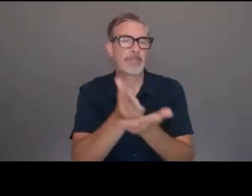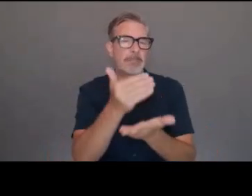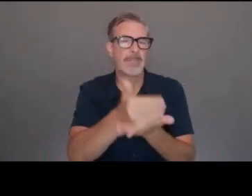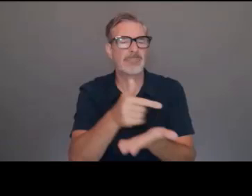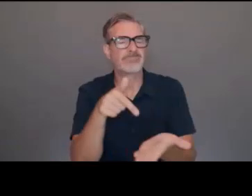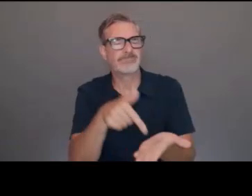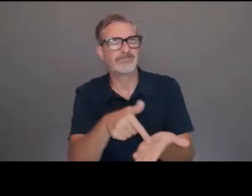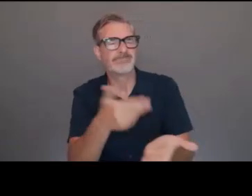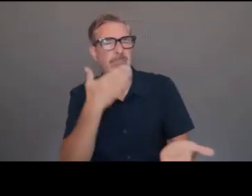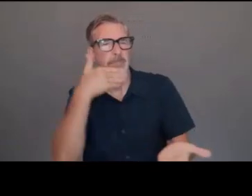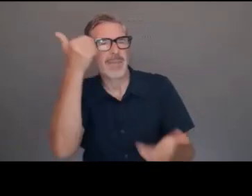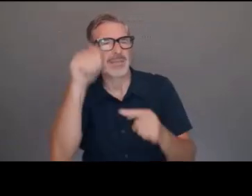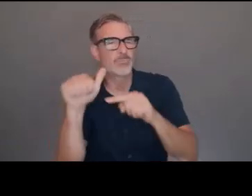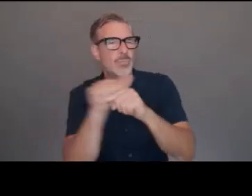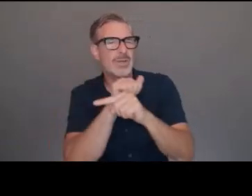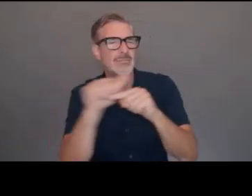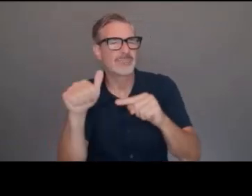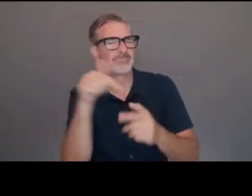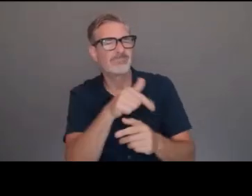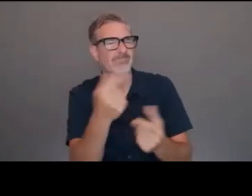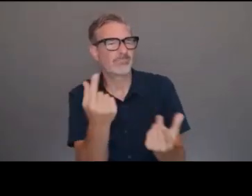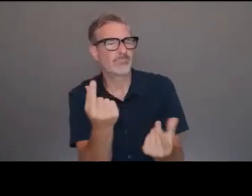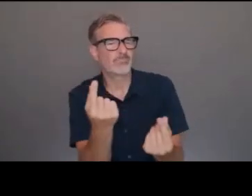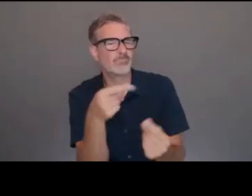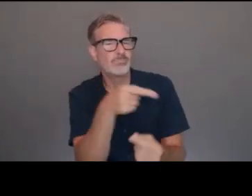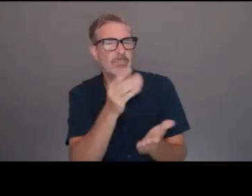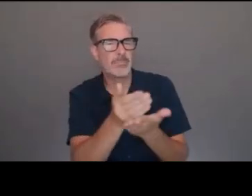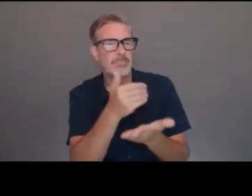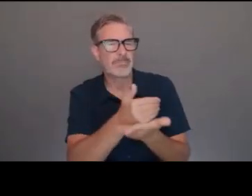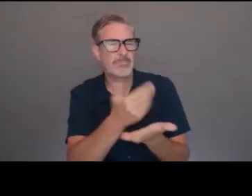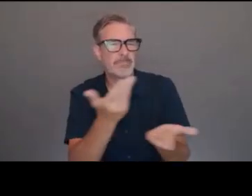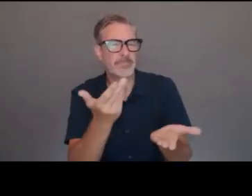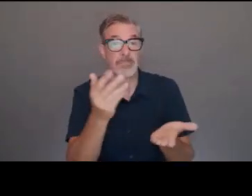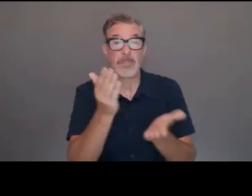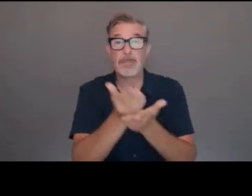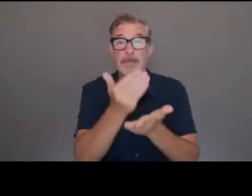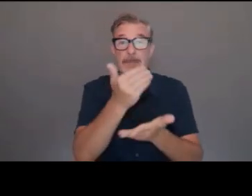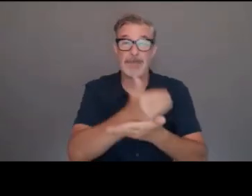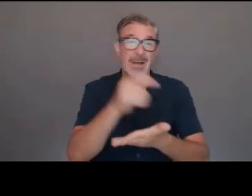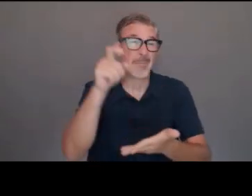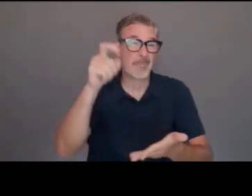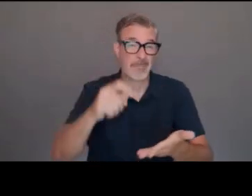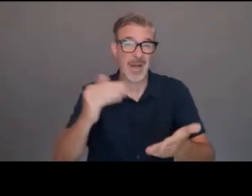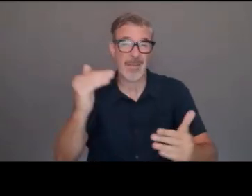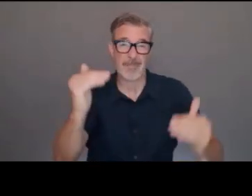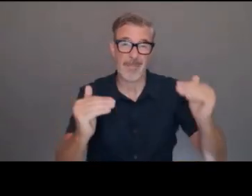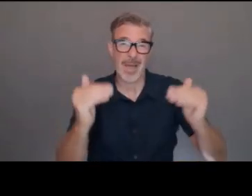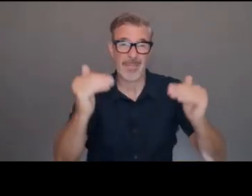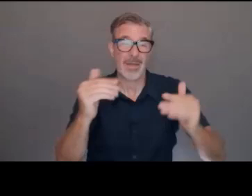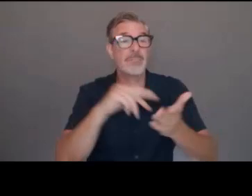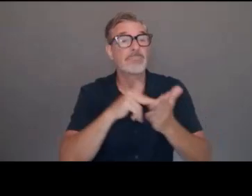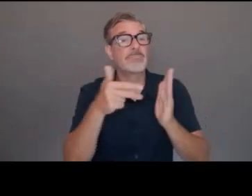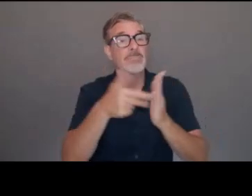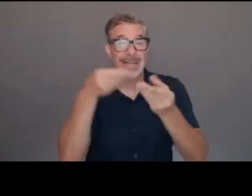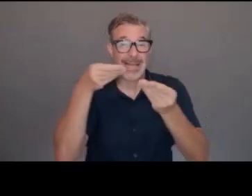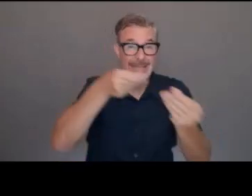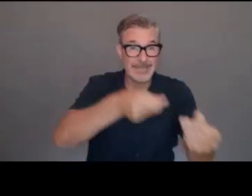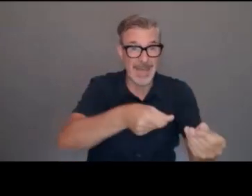really the budget needs to balance. So essentially the total revenues and total expenses need to match after an